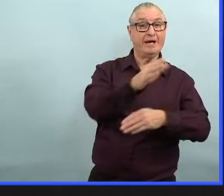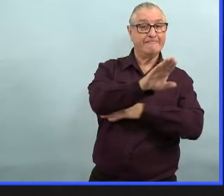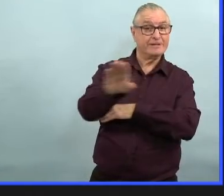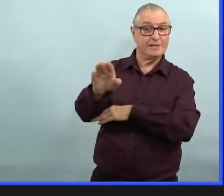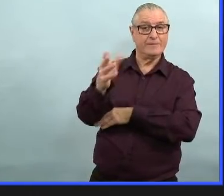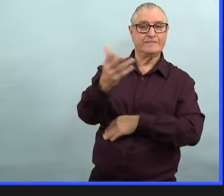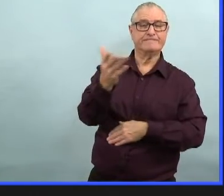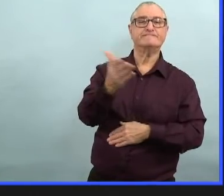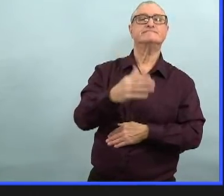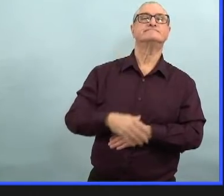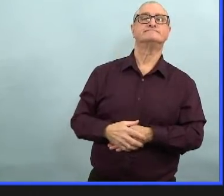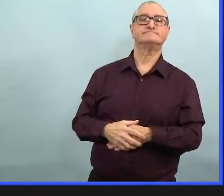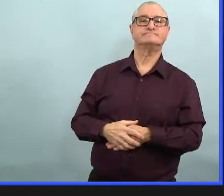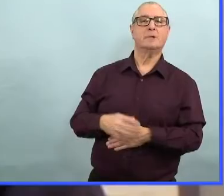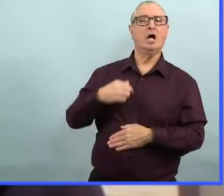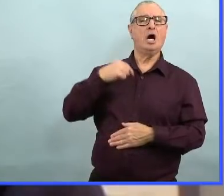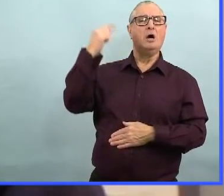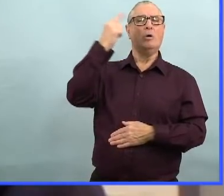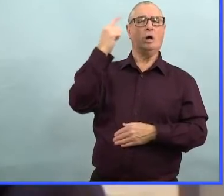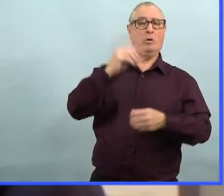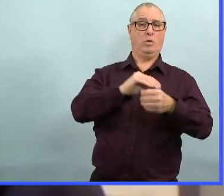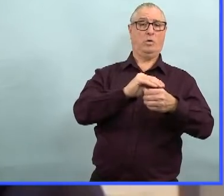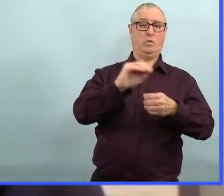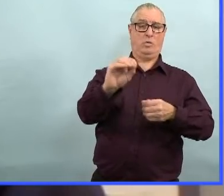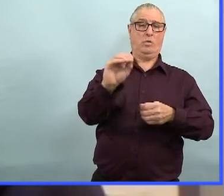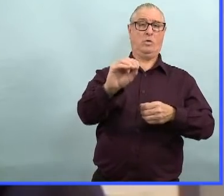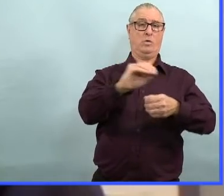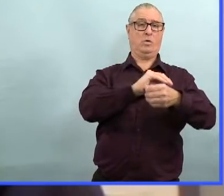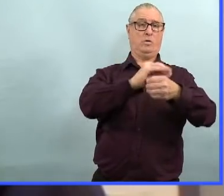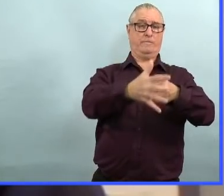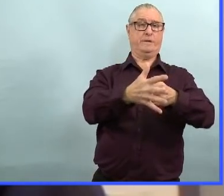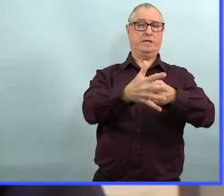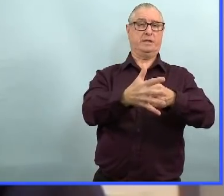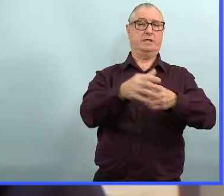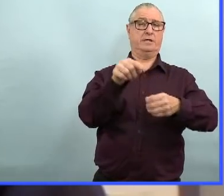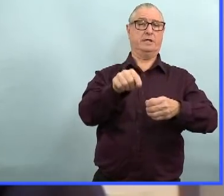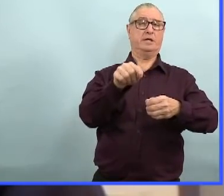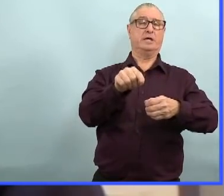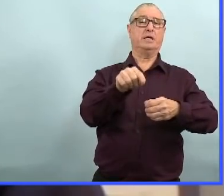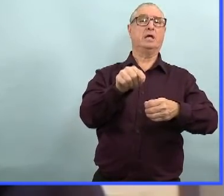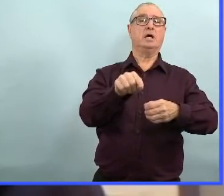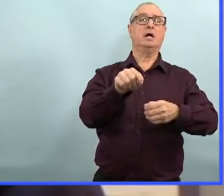variant now dominant will you be requiring unvaccinated healthcare workers to be tested daily